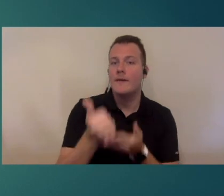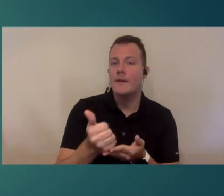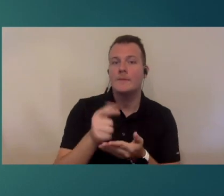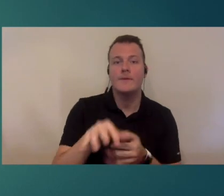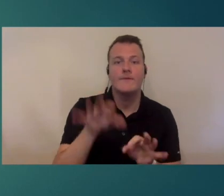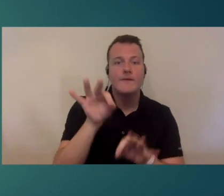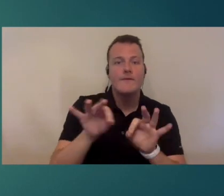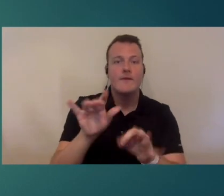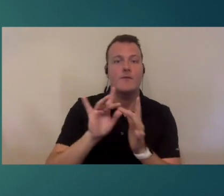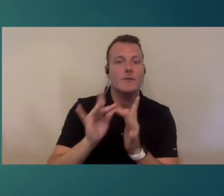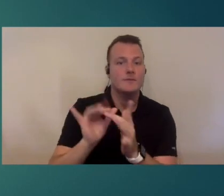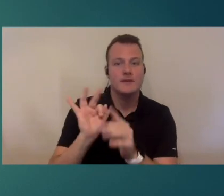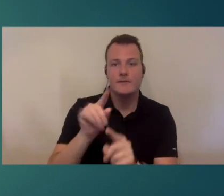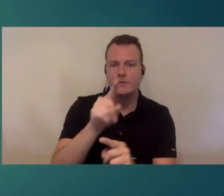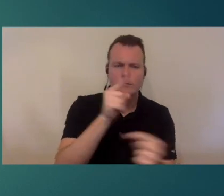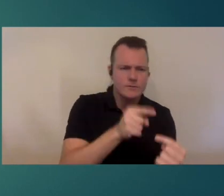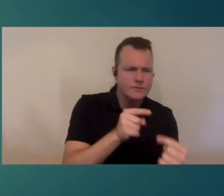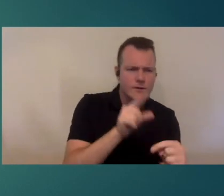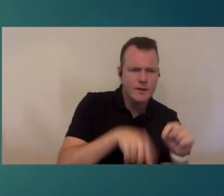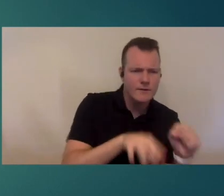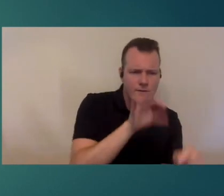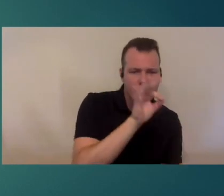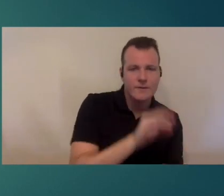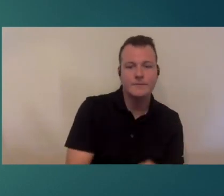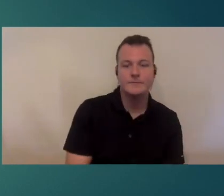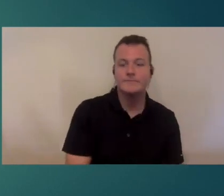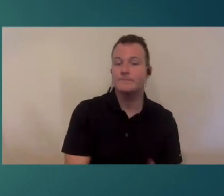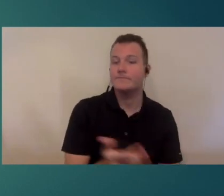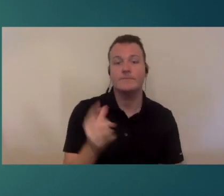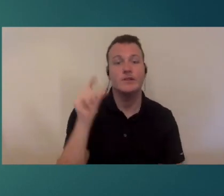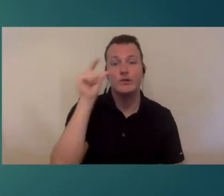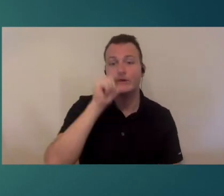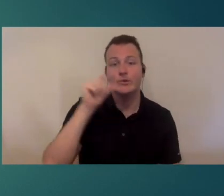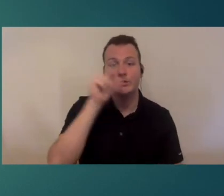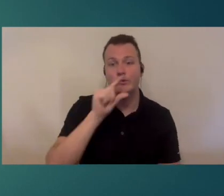you find those websites if you can't find them. But I would just google it